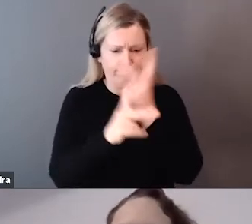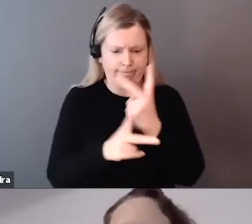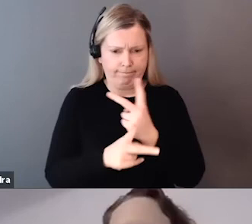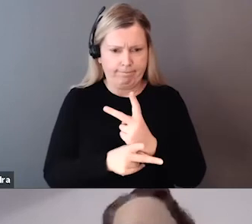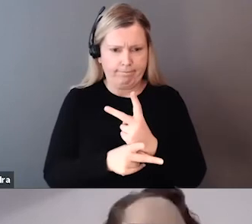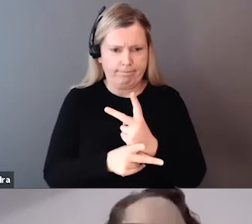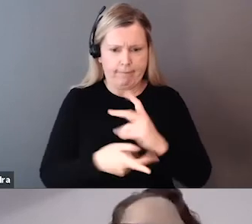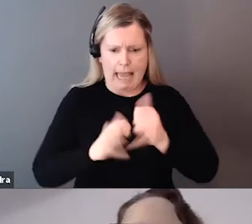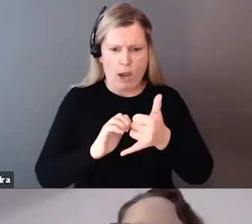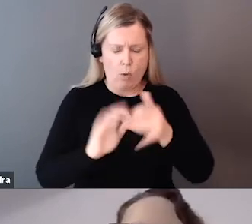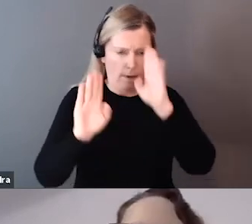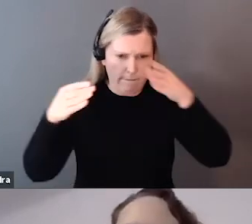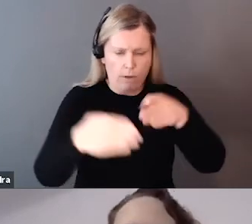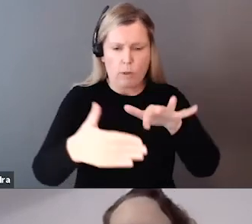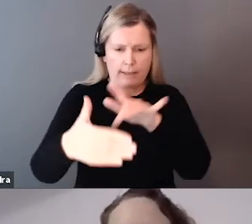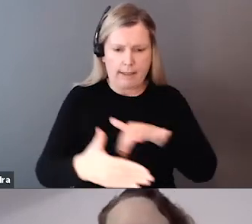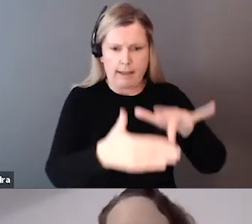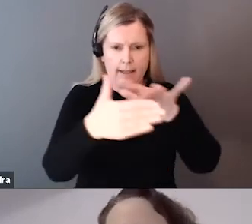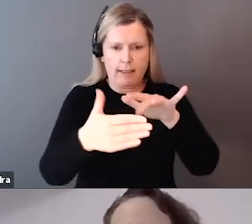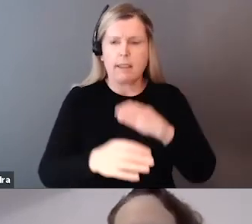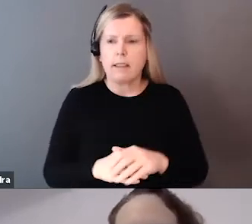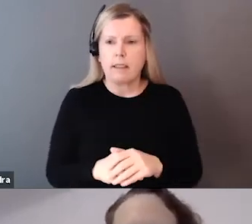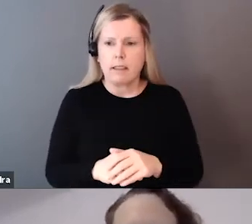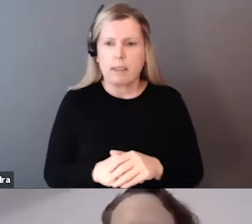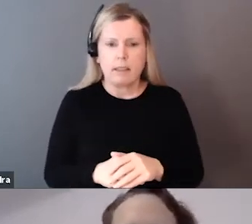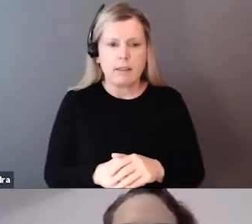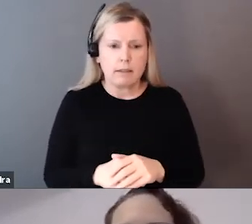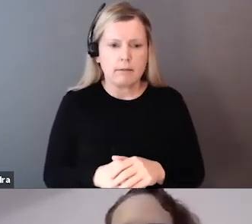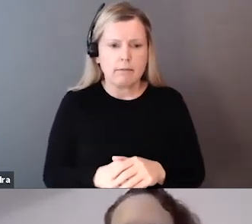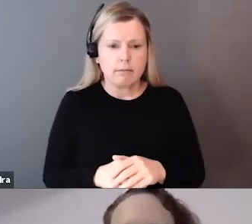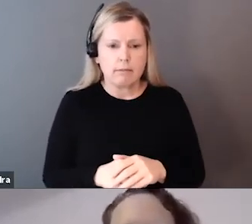especially near the end when we were putting together the guide and considering its core focus.